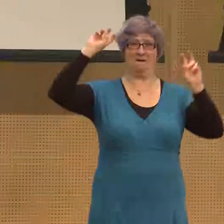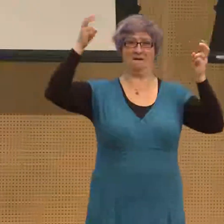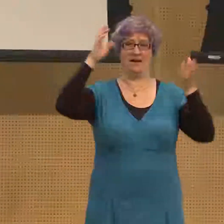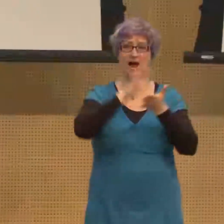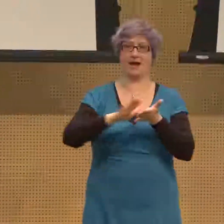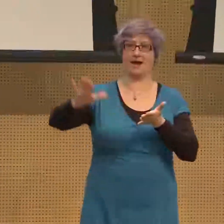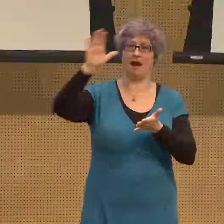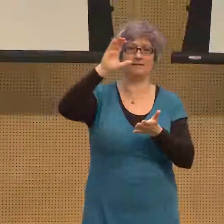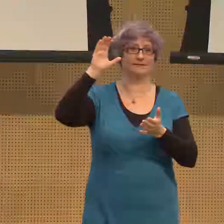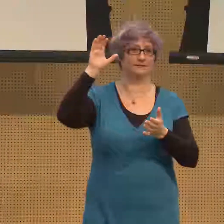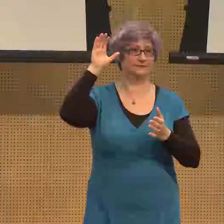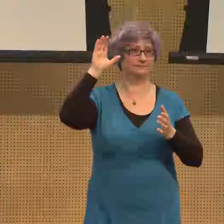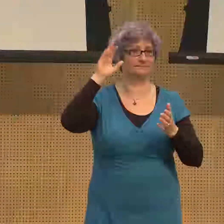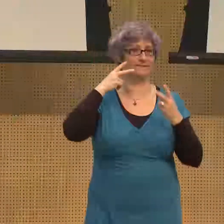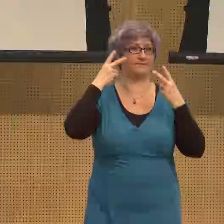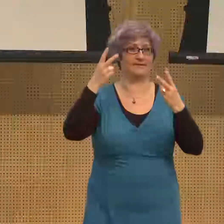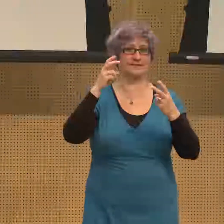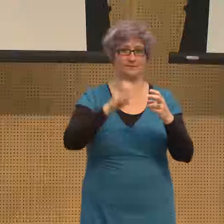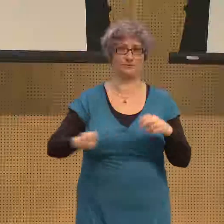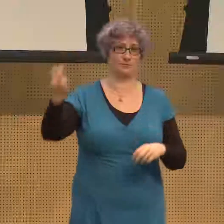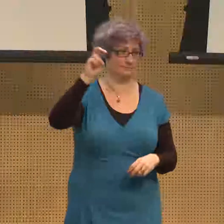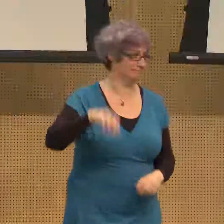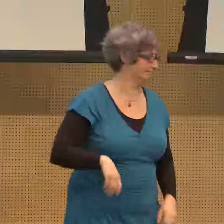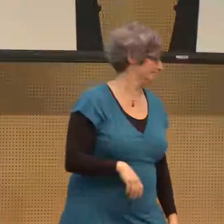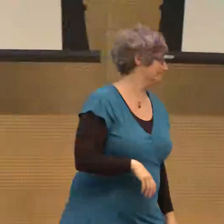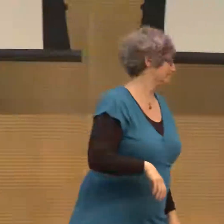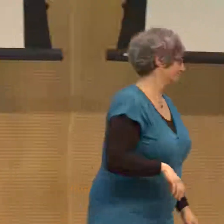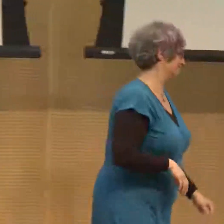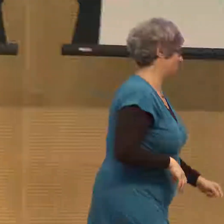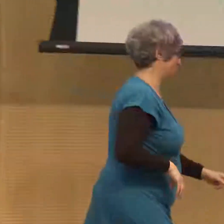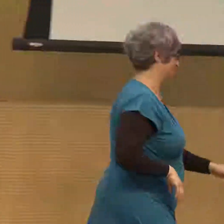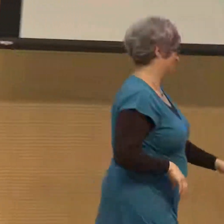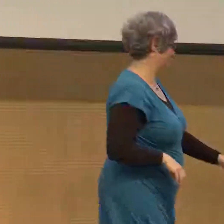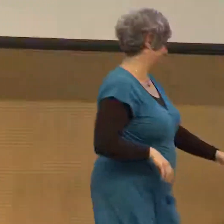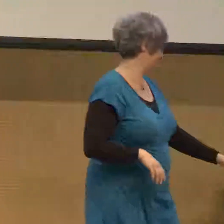But, of course, I was on a, you know, college tour, visiting colleges.